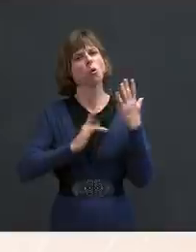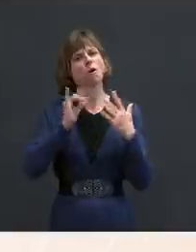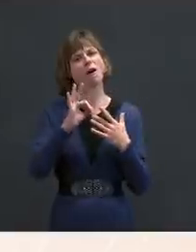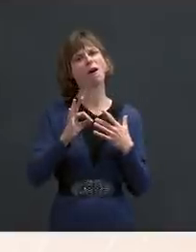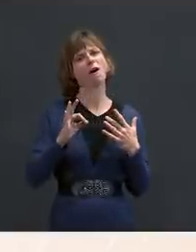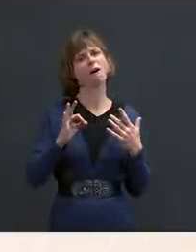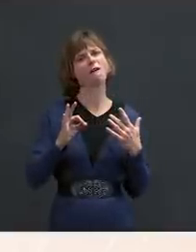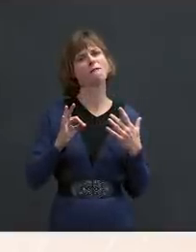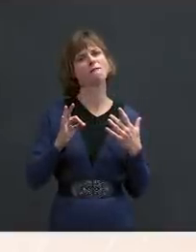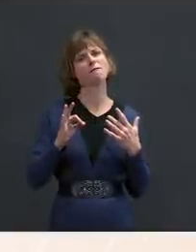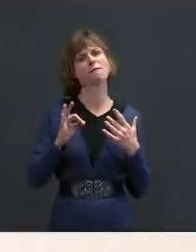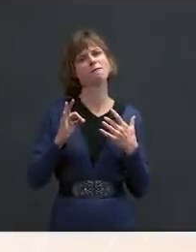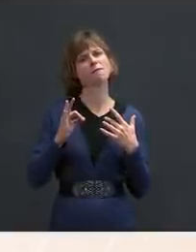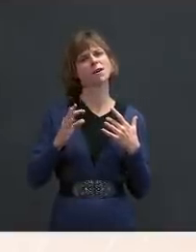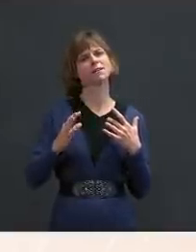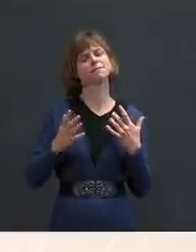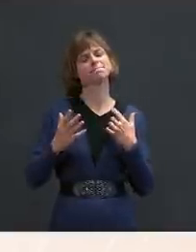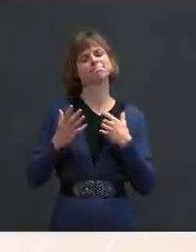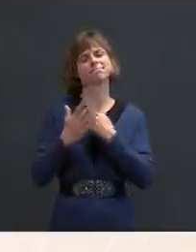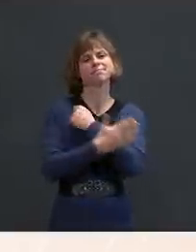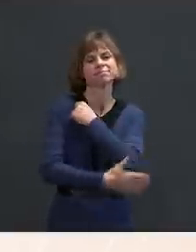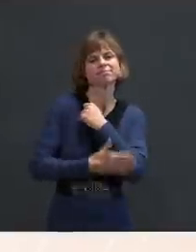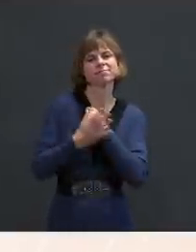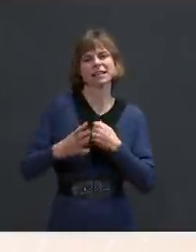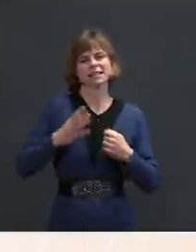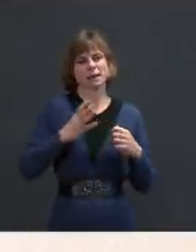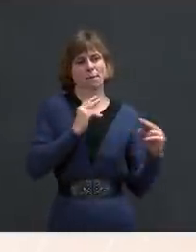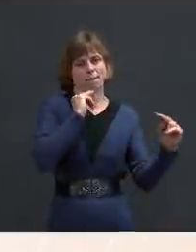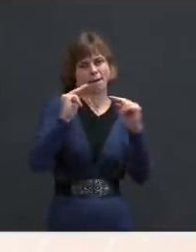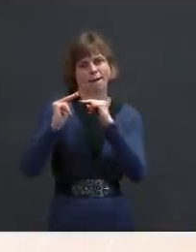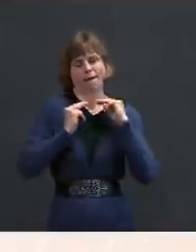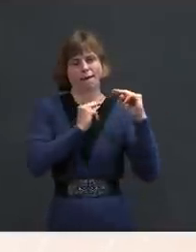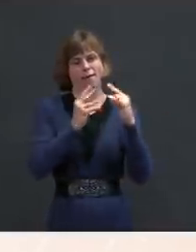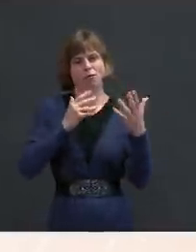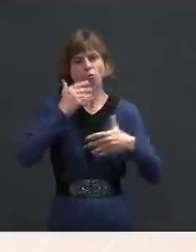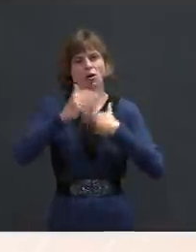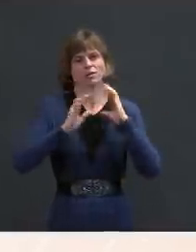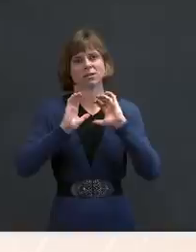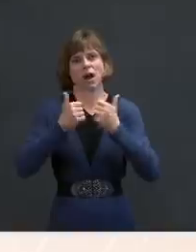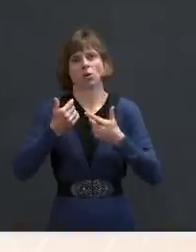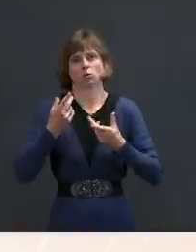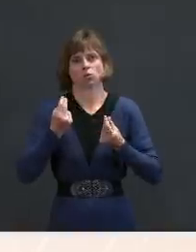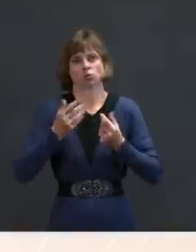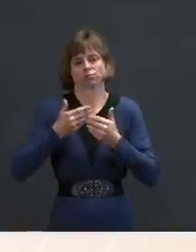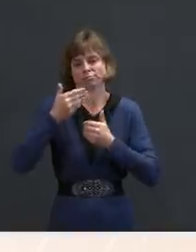to determine the way forward, and that's what we'll be engaging through the prism of. The Press: And then another on foreign policy.